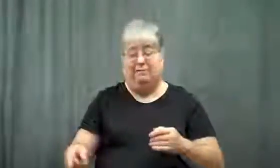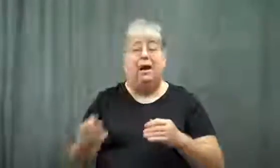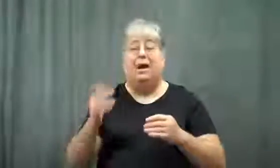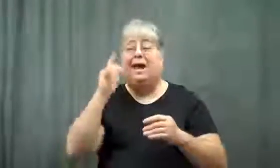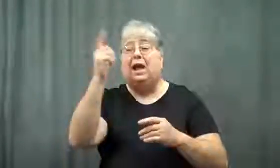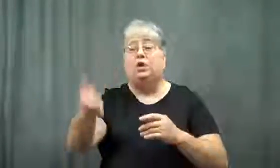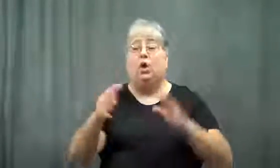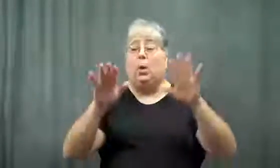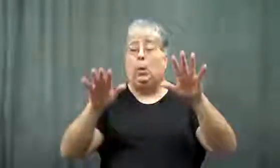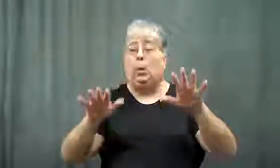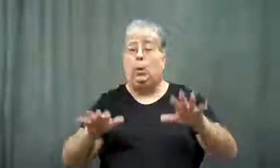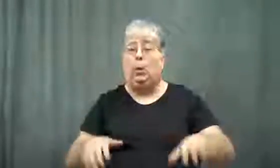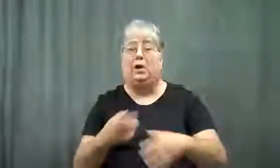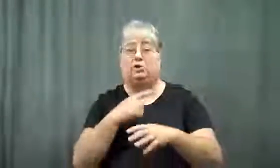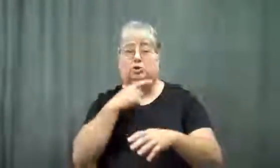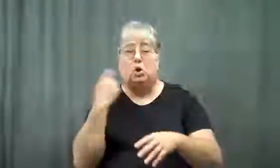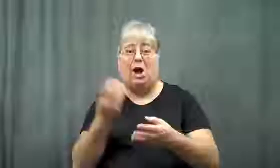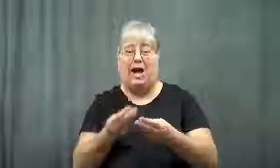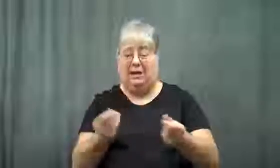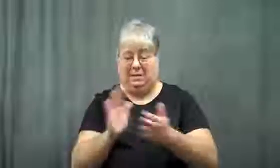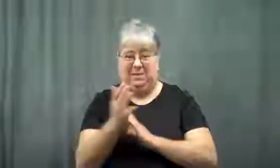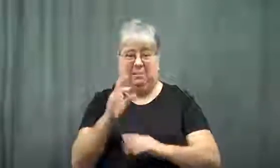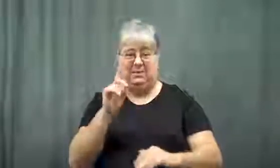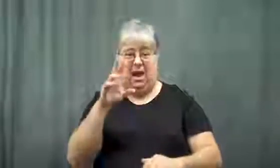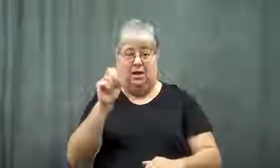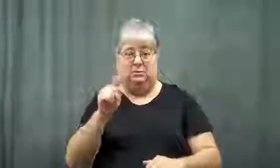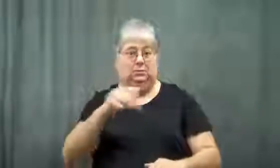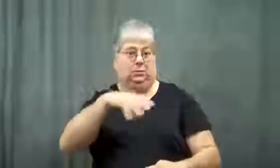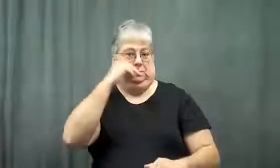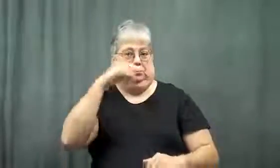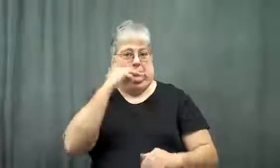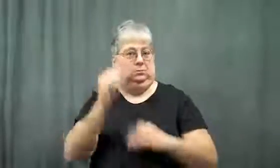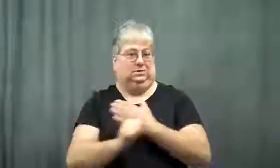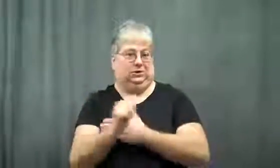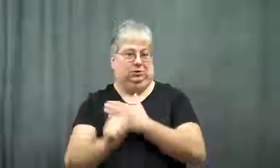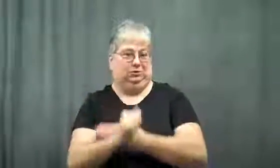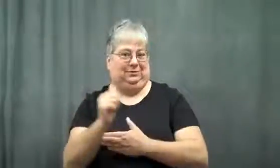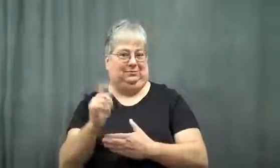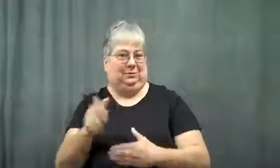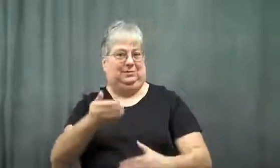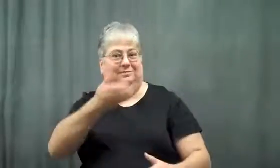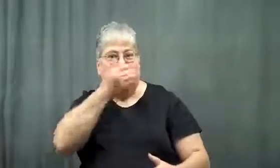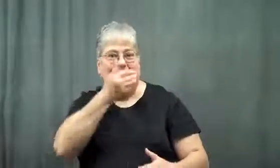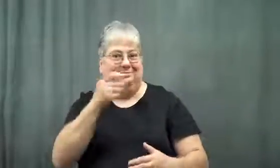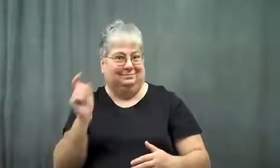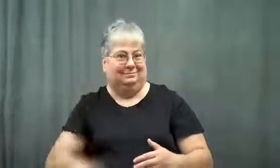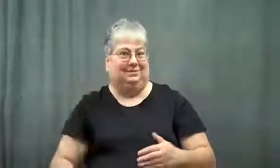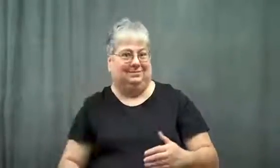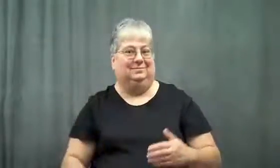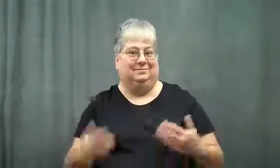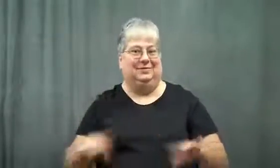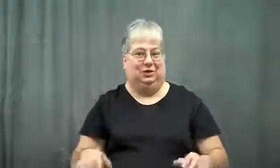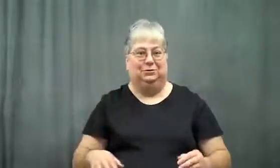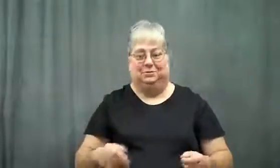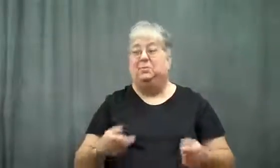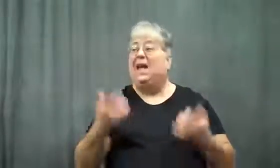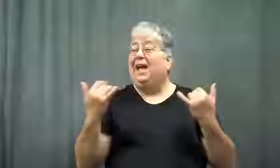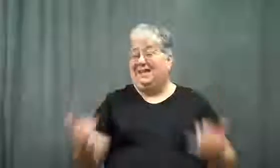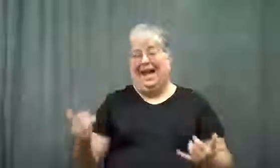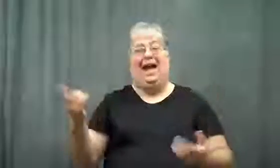When it dries and becomes dust, it is dangerous to breath without masks.